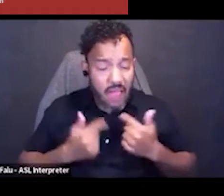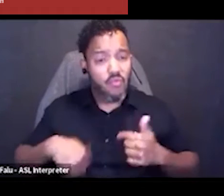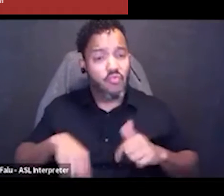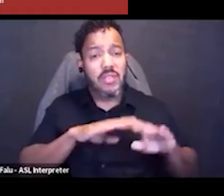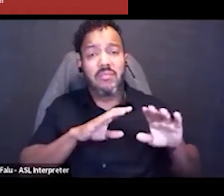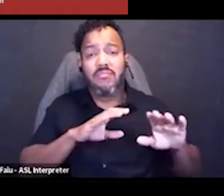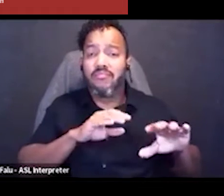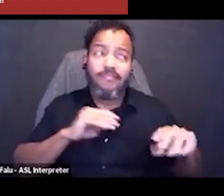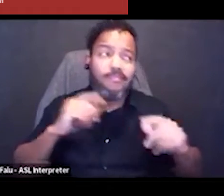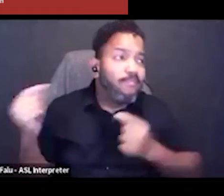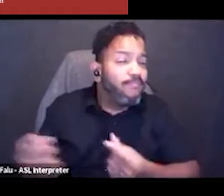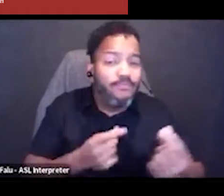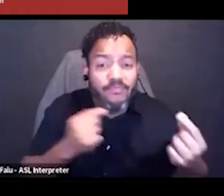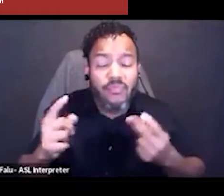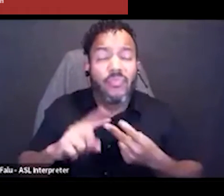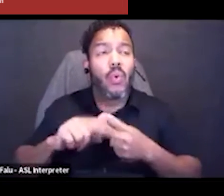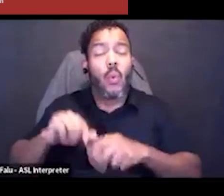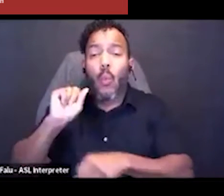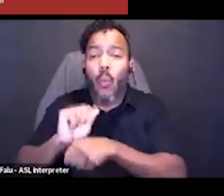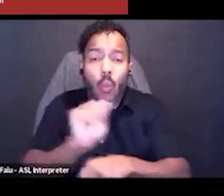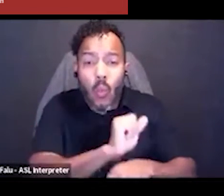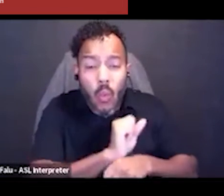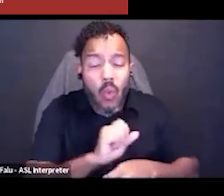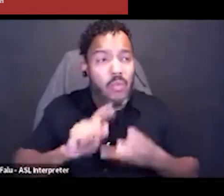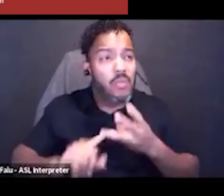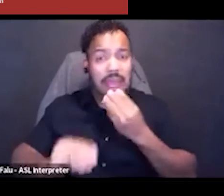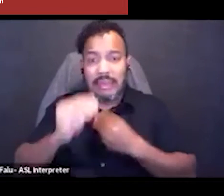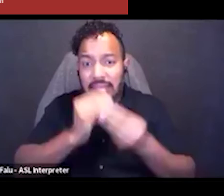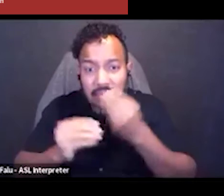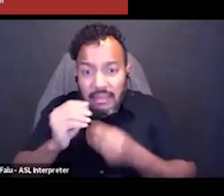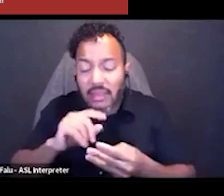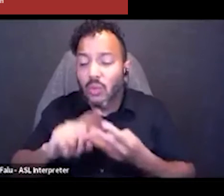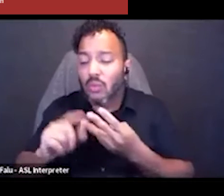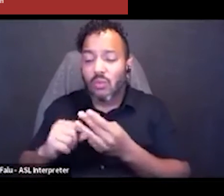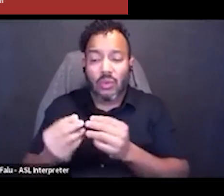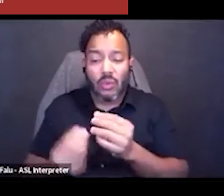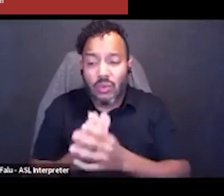the way that we work, the way that we eat and way that we vote.